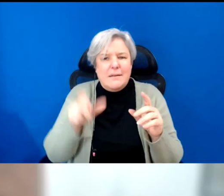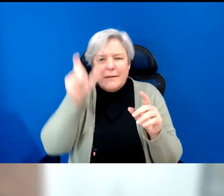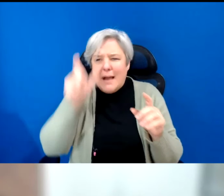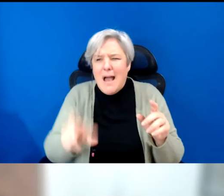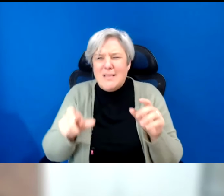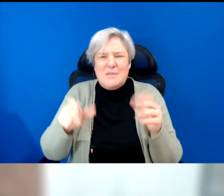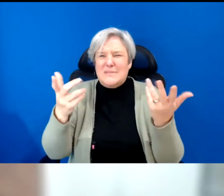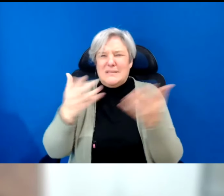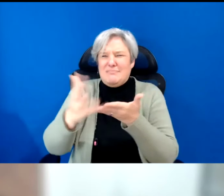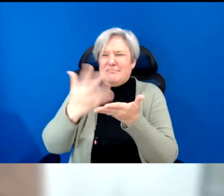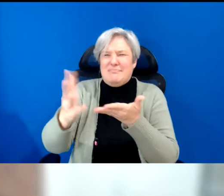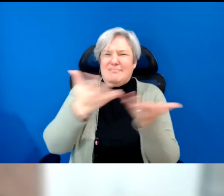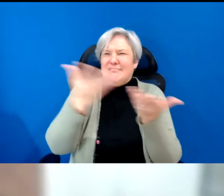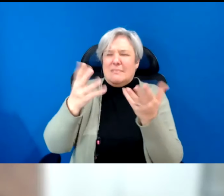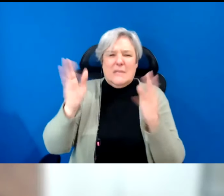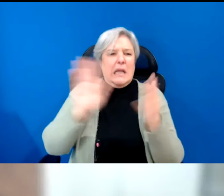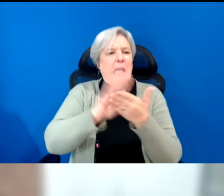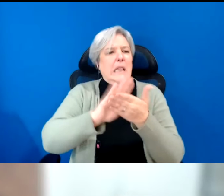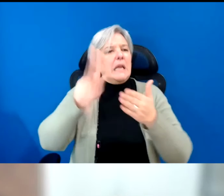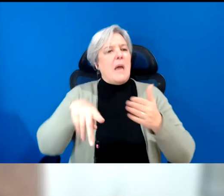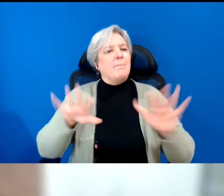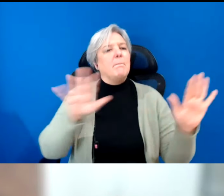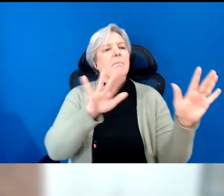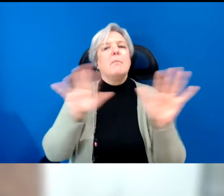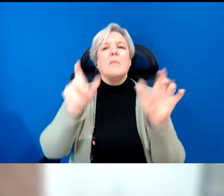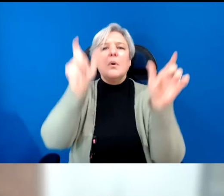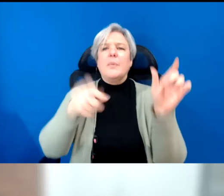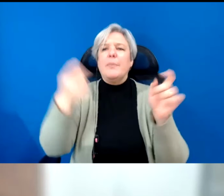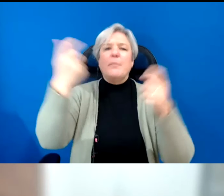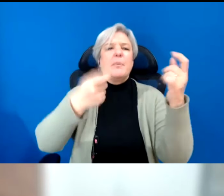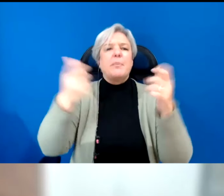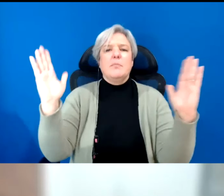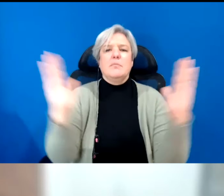and even cleaning up the files in your campus course, we're more than happy to help you with that.